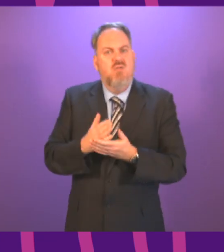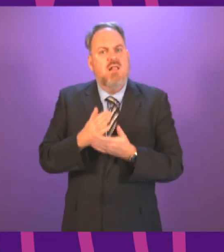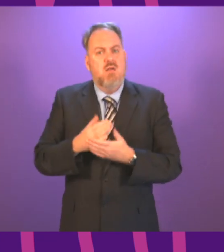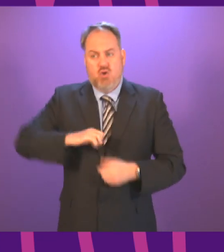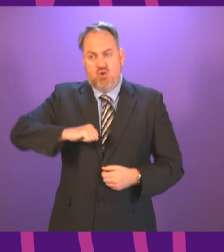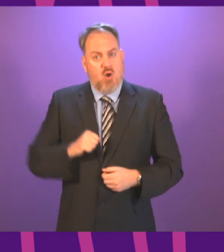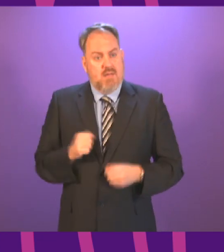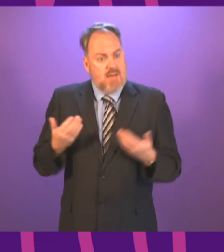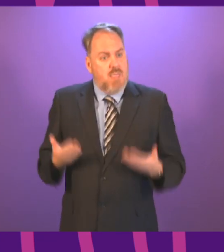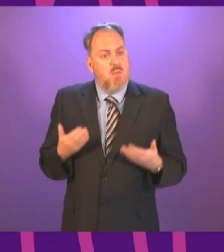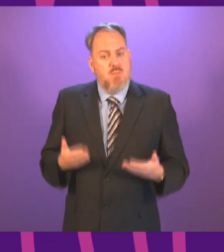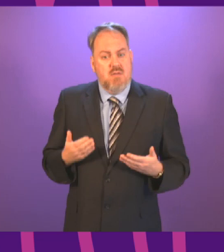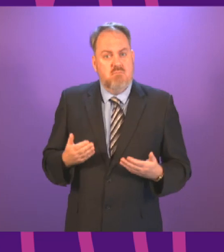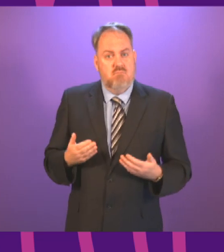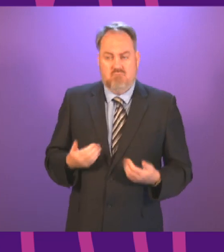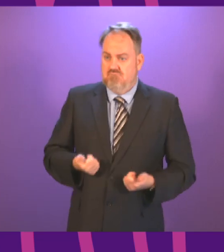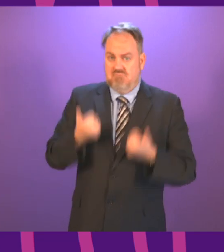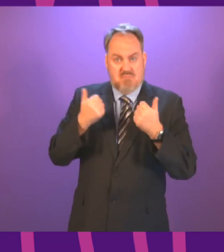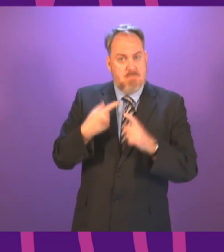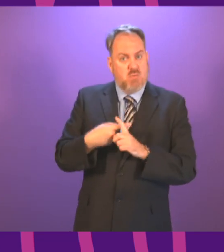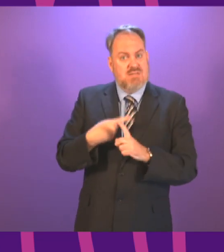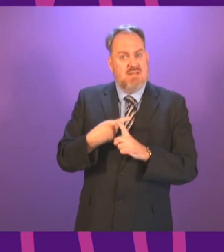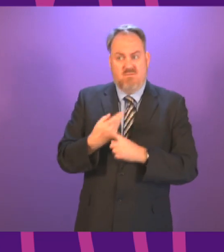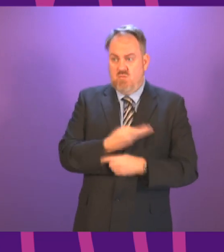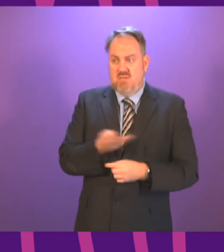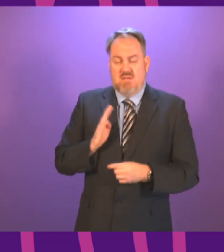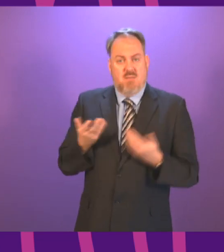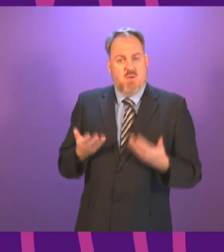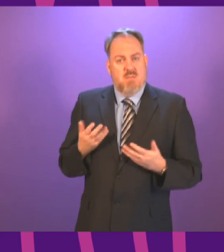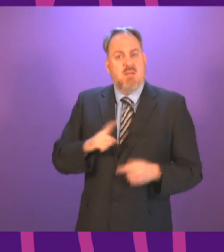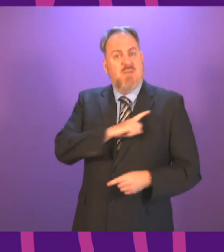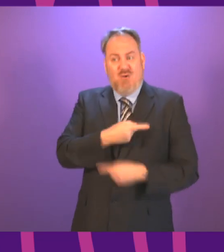is in a relatively strong position, because of the decisions that we are taking and the